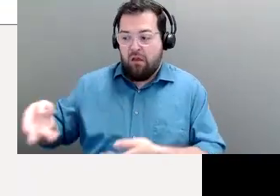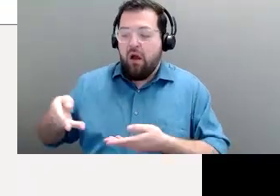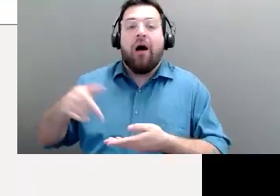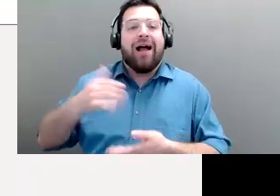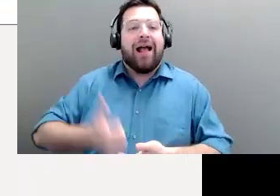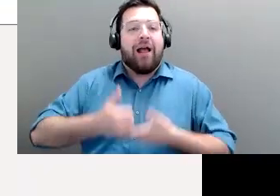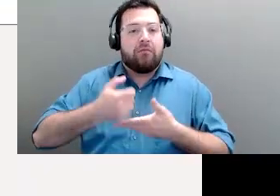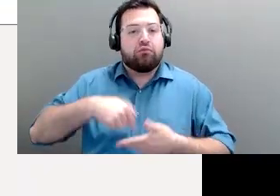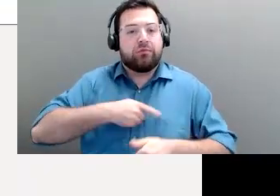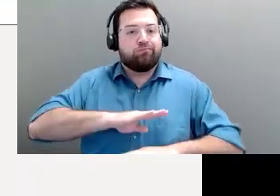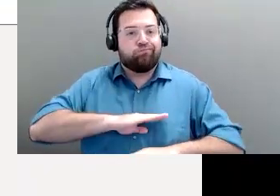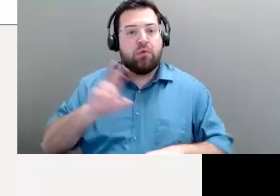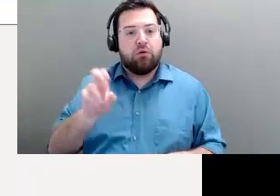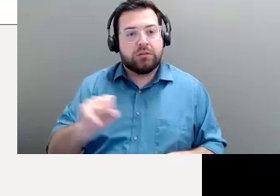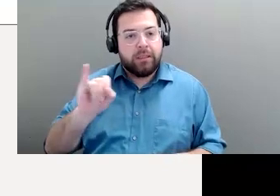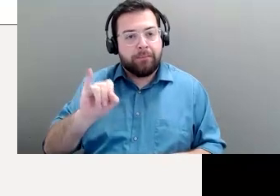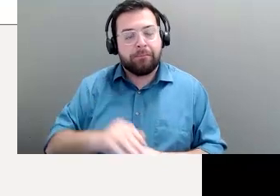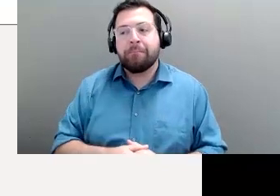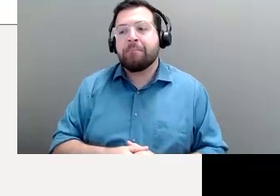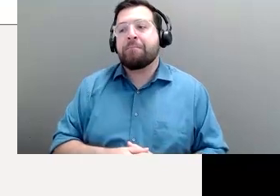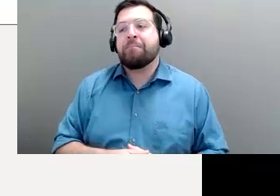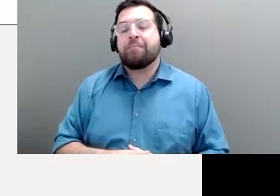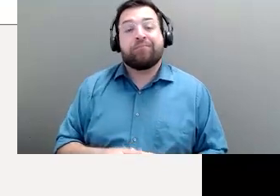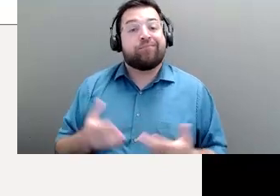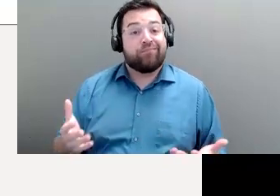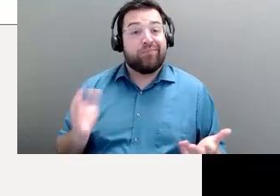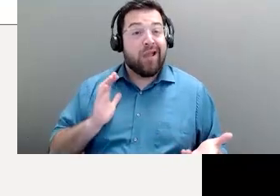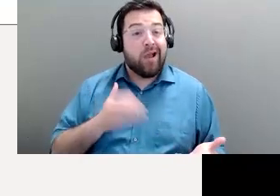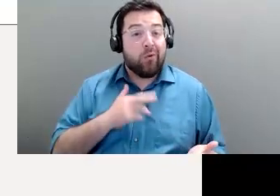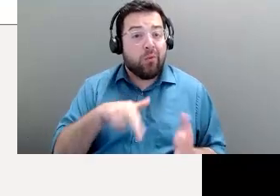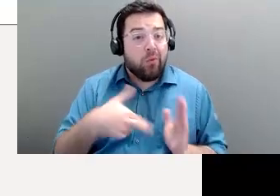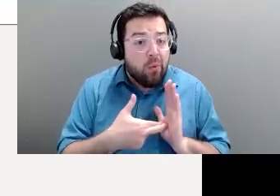Again, our role here is to support you and to help explain